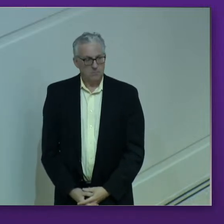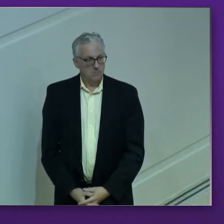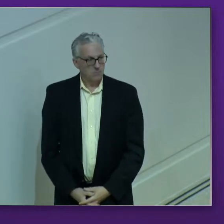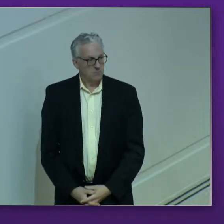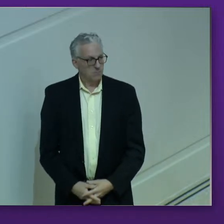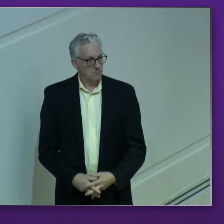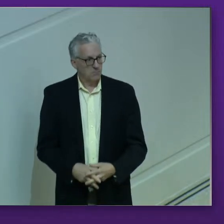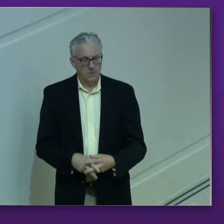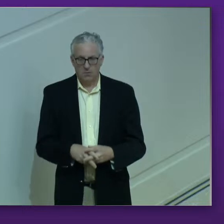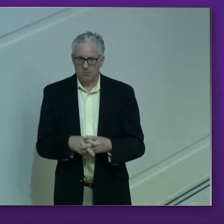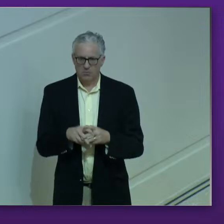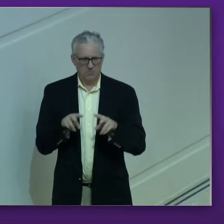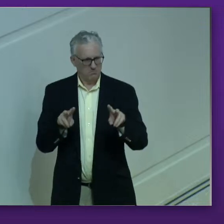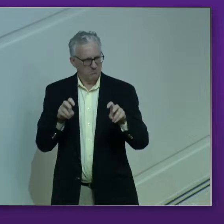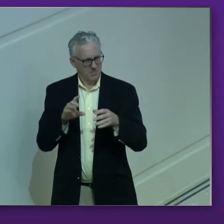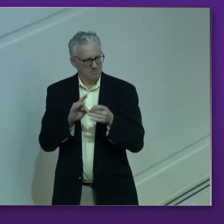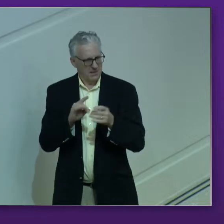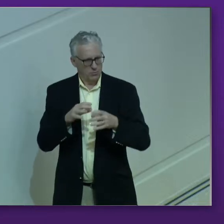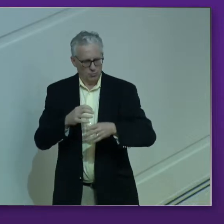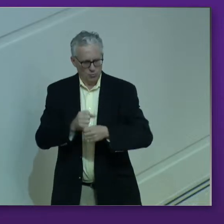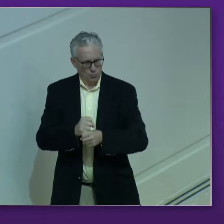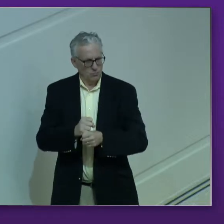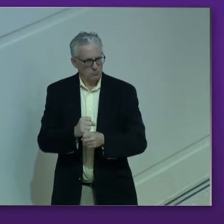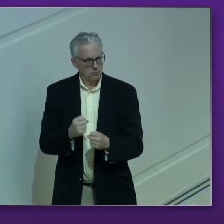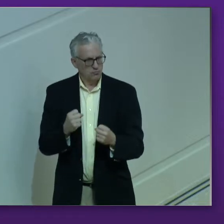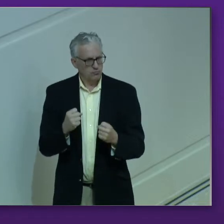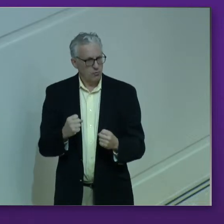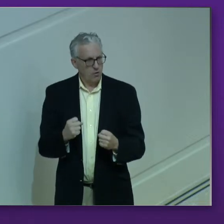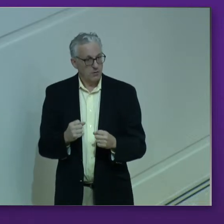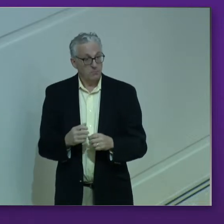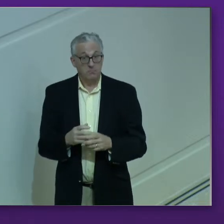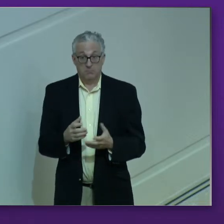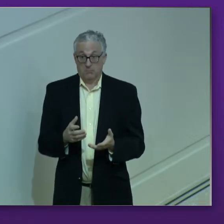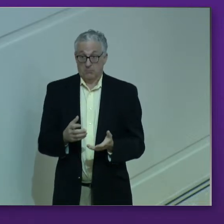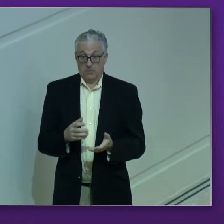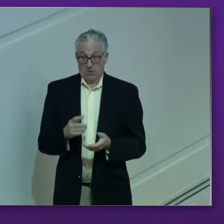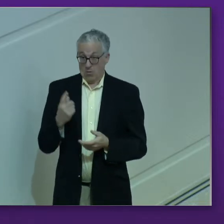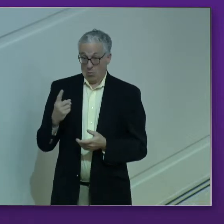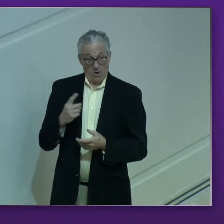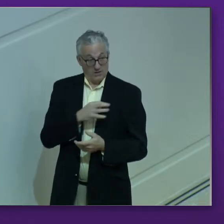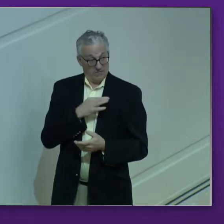SO I FEEL THAT I SHOULD HELP OTHERS.I WANT TO ENSURE THAT